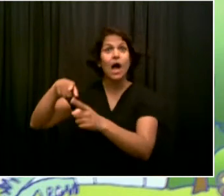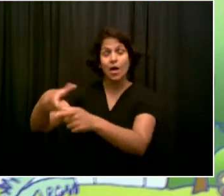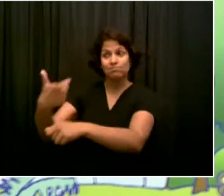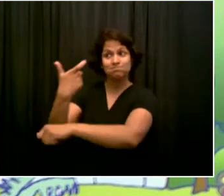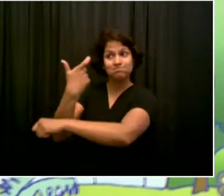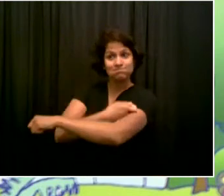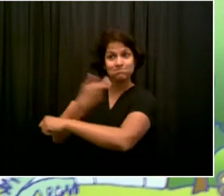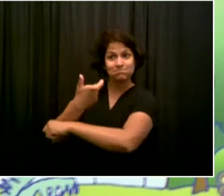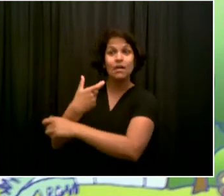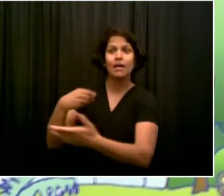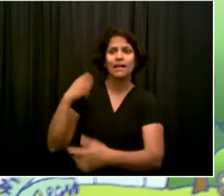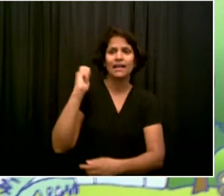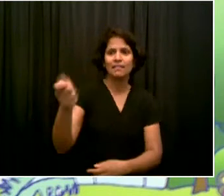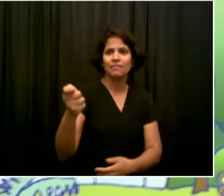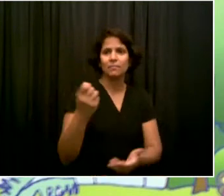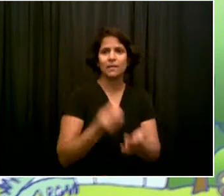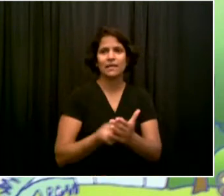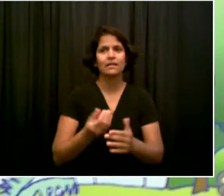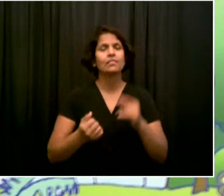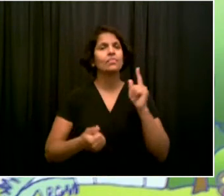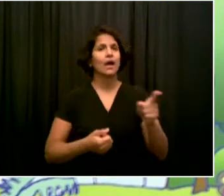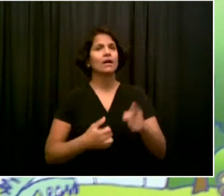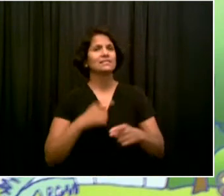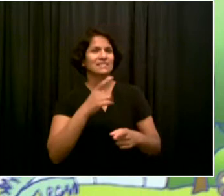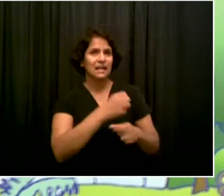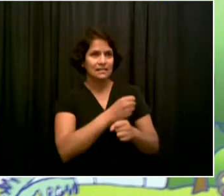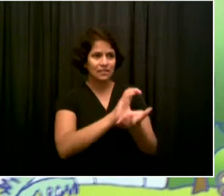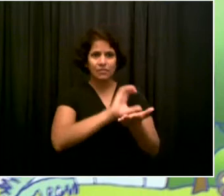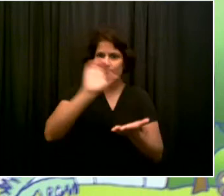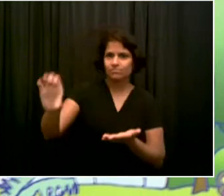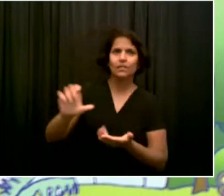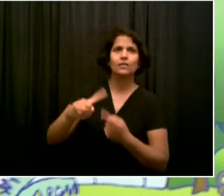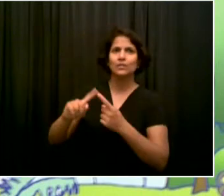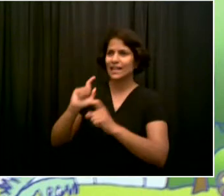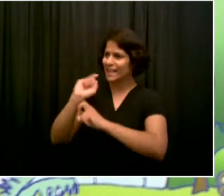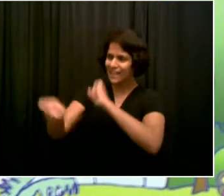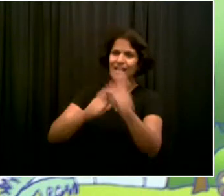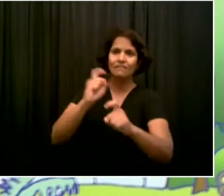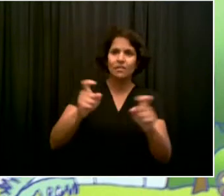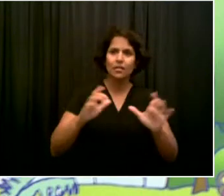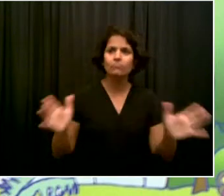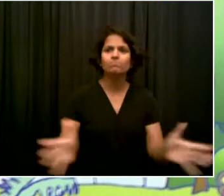SO THE RESOURCES ARE THERE, WE MADE THE DECISION THAT THIS INCENTIVE WOULD SPEED UP VACCINATI. ON THEREFORE IT IS A SMART USE OF